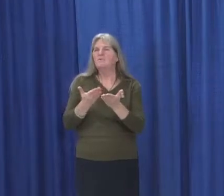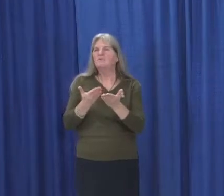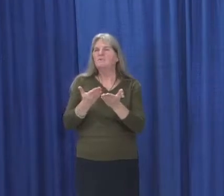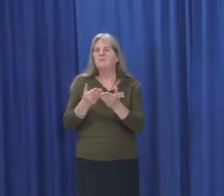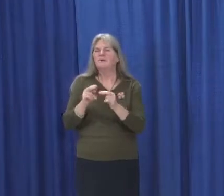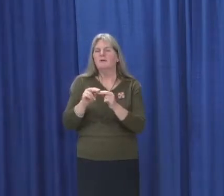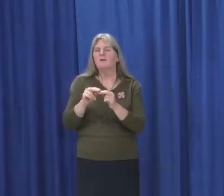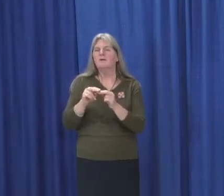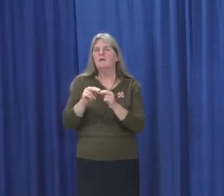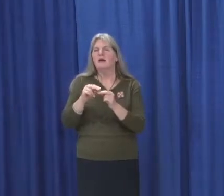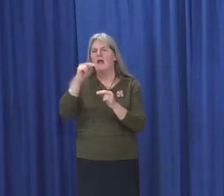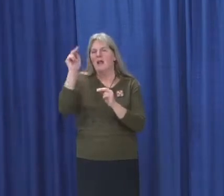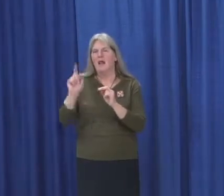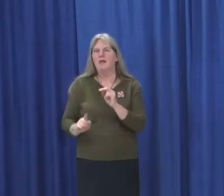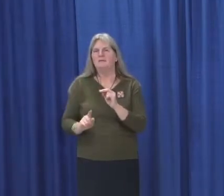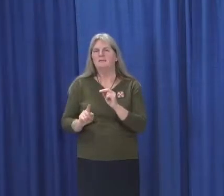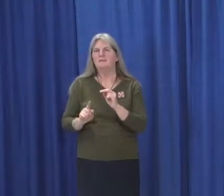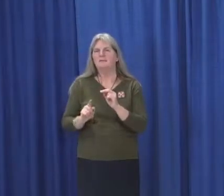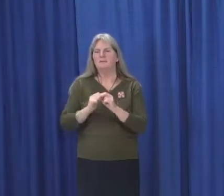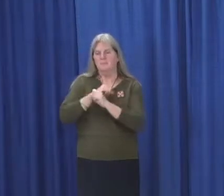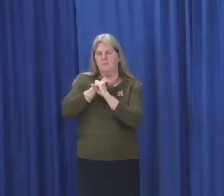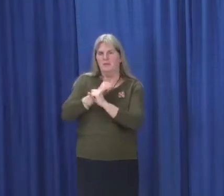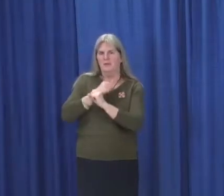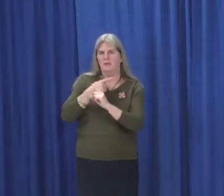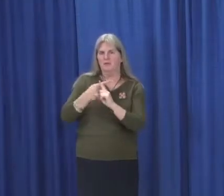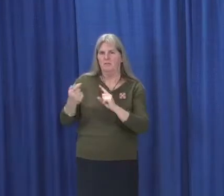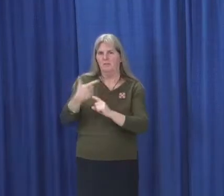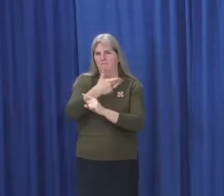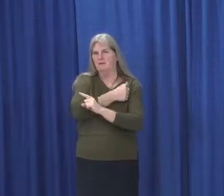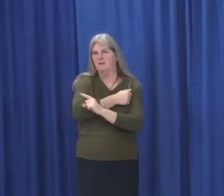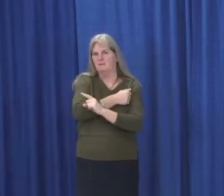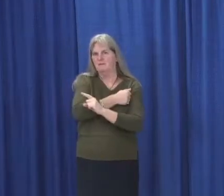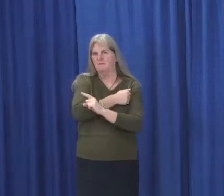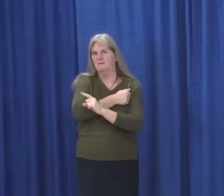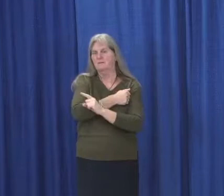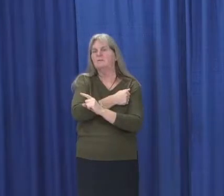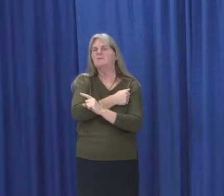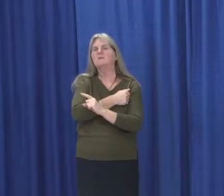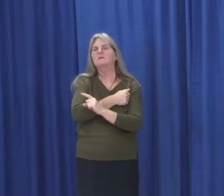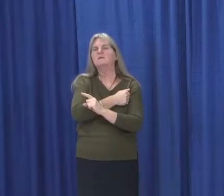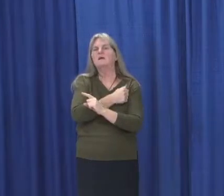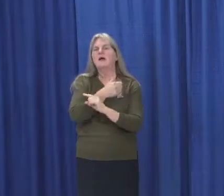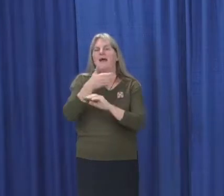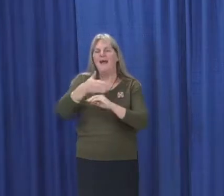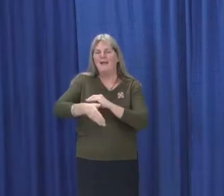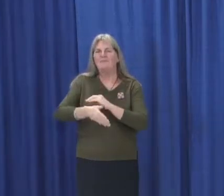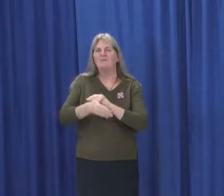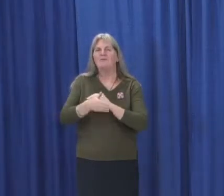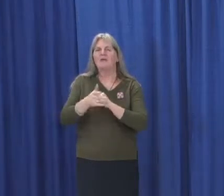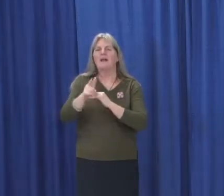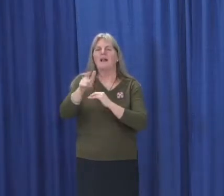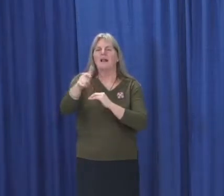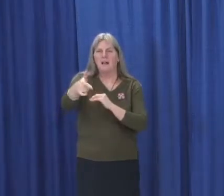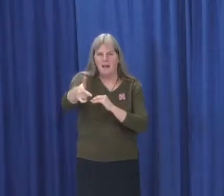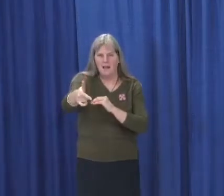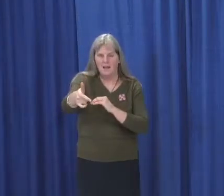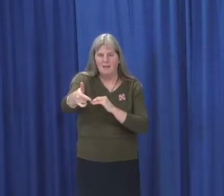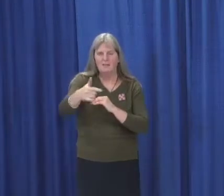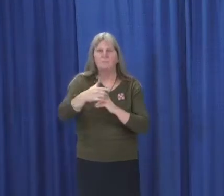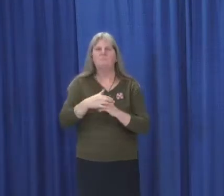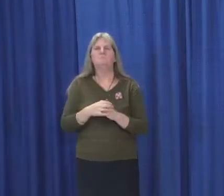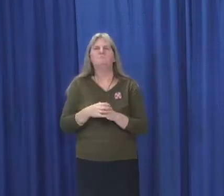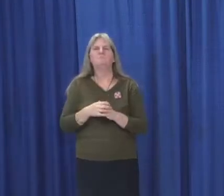Or decreasing response and it